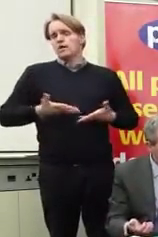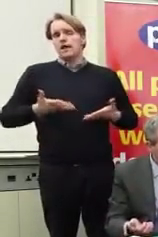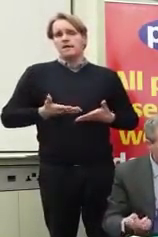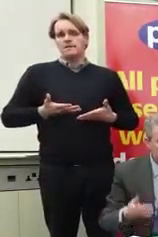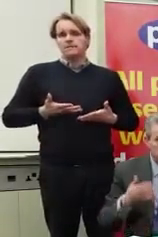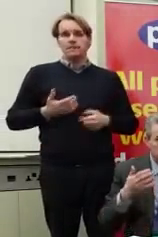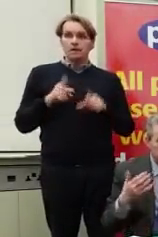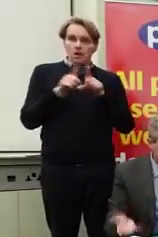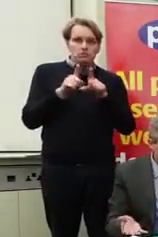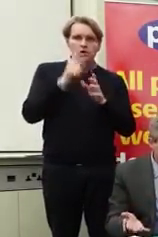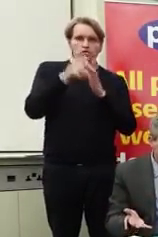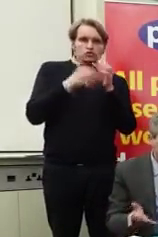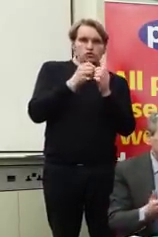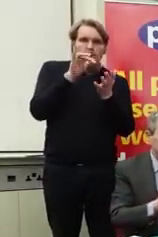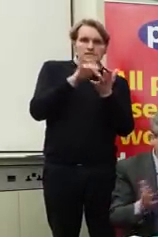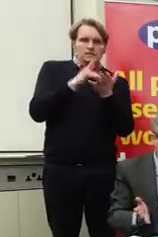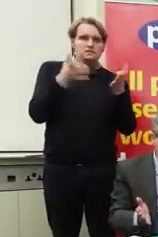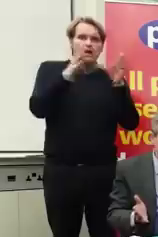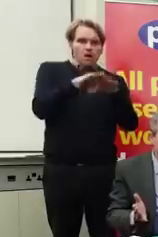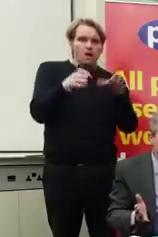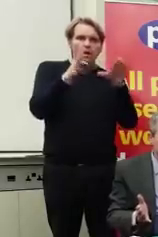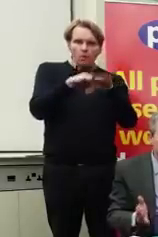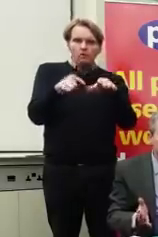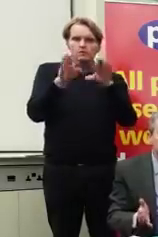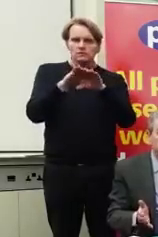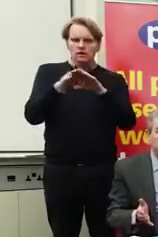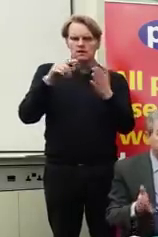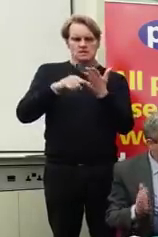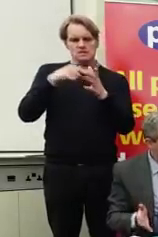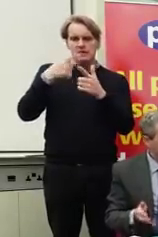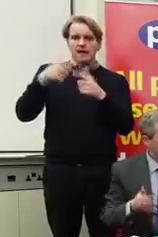are closing, tax offices, and then tax offices, if you live in Devon or